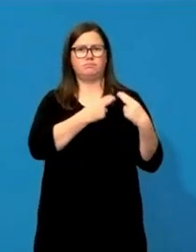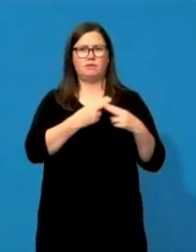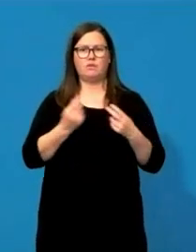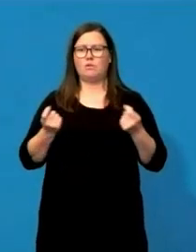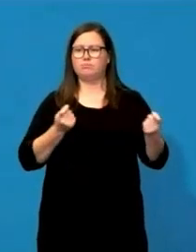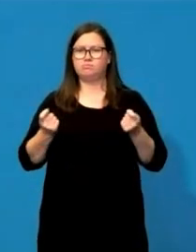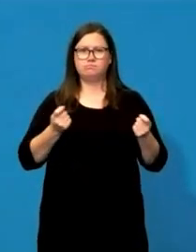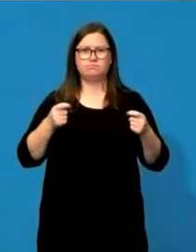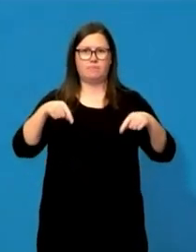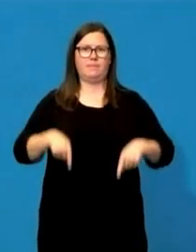particular hearing.